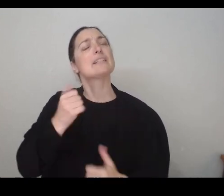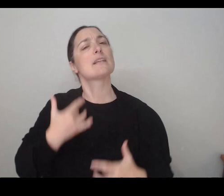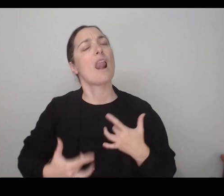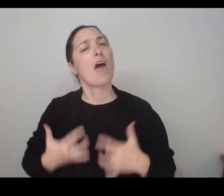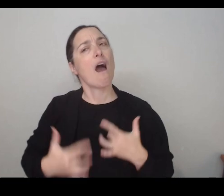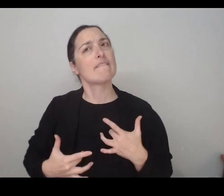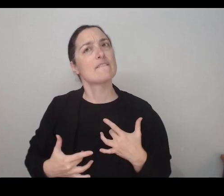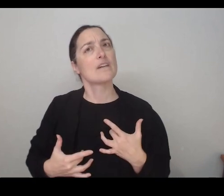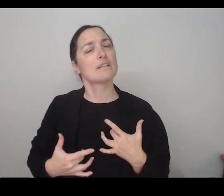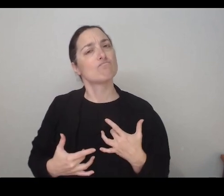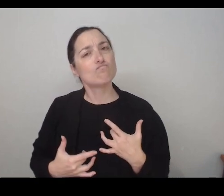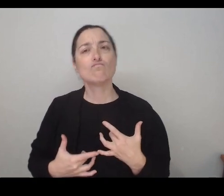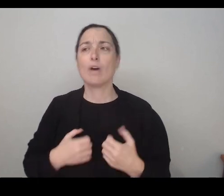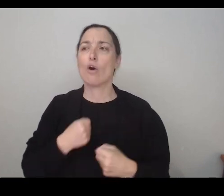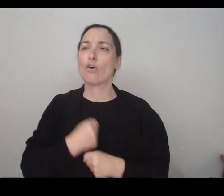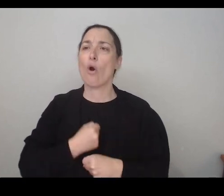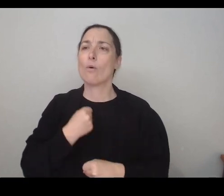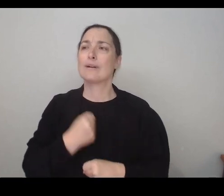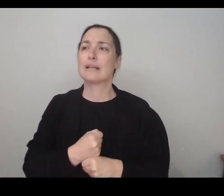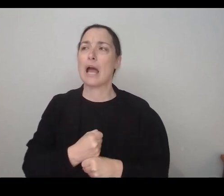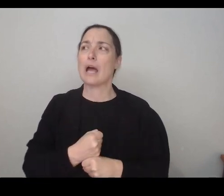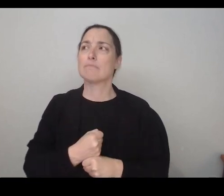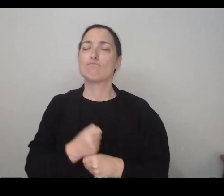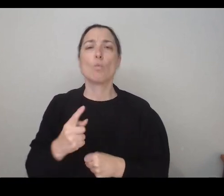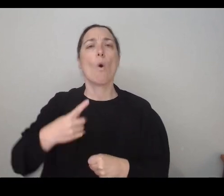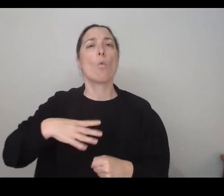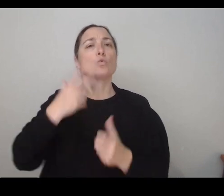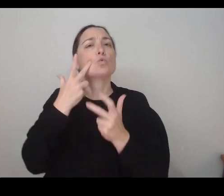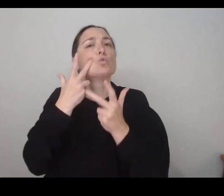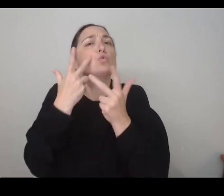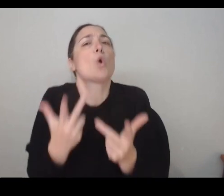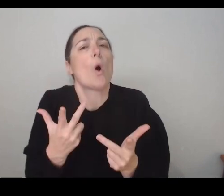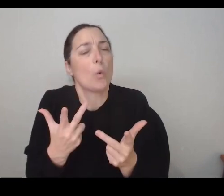wants to show off himself. The self-portrait says something,